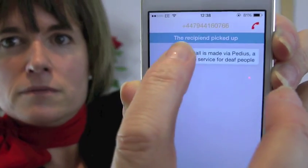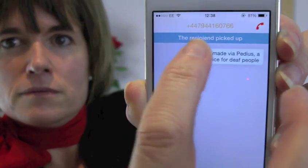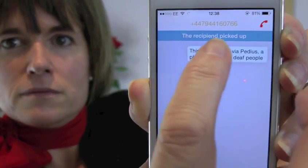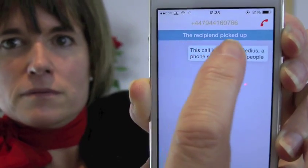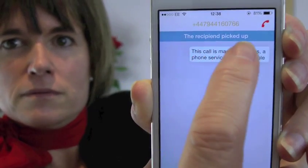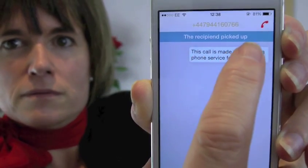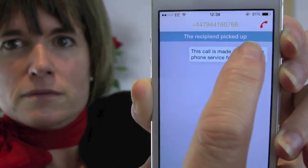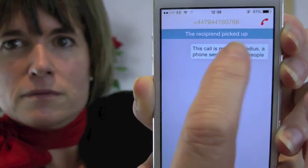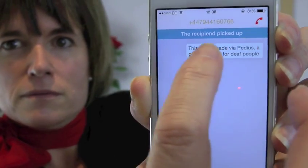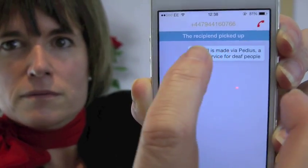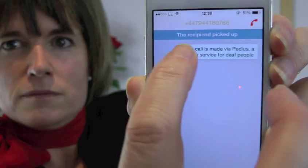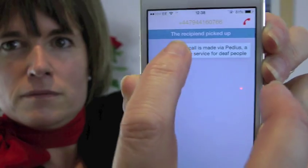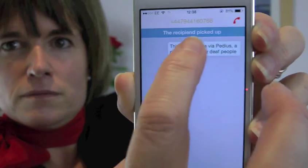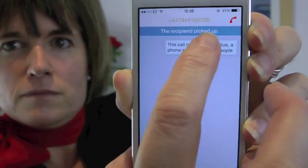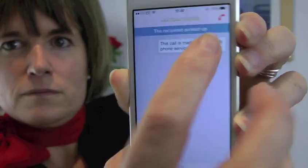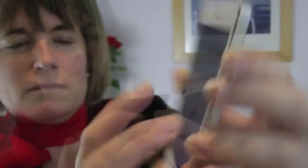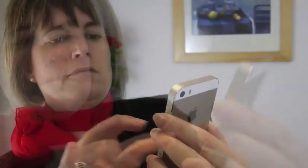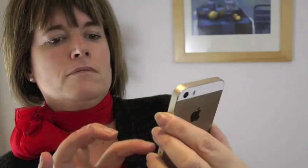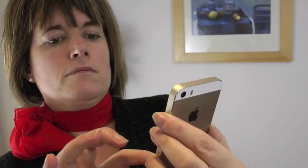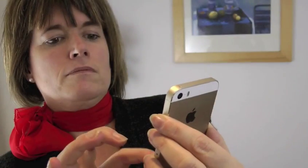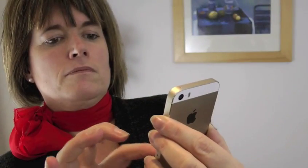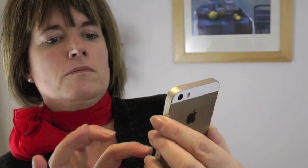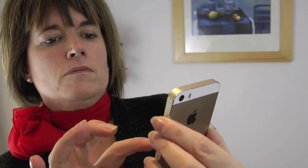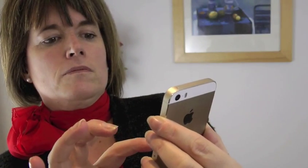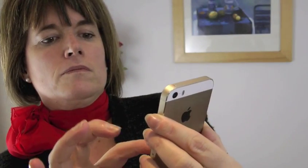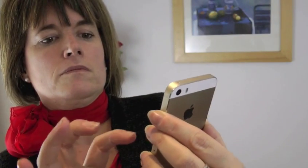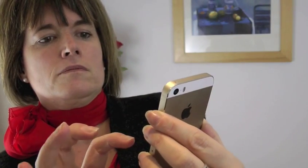It tells me that the person on the other end picked up the call